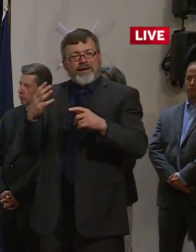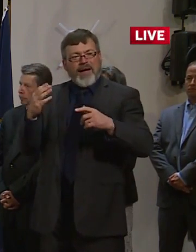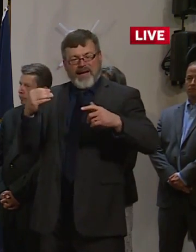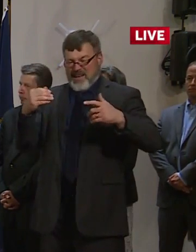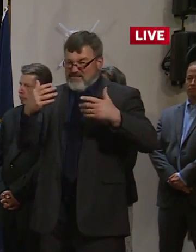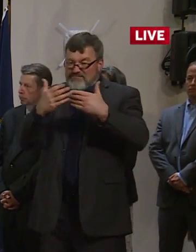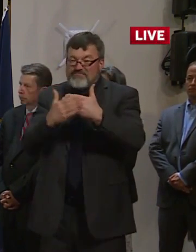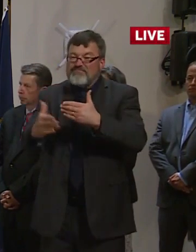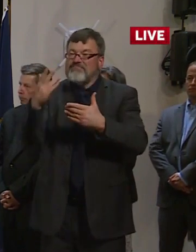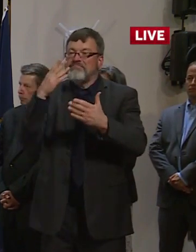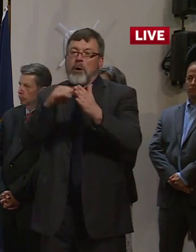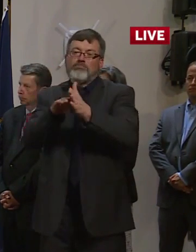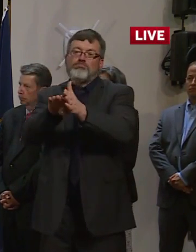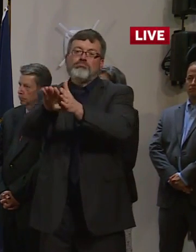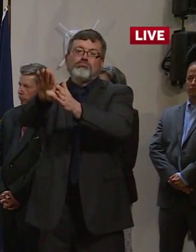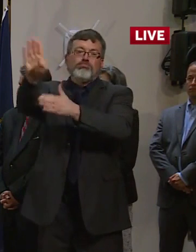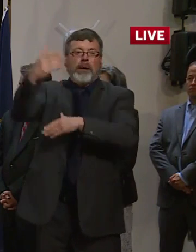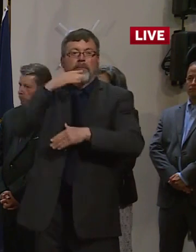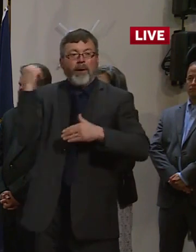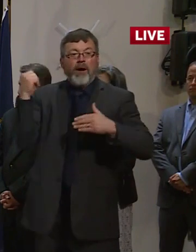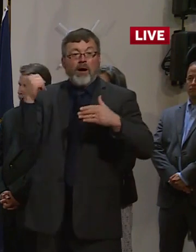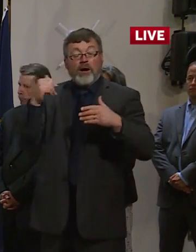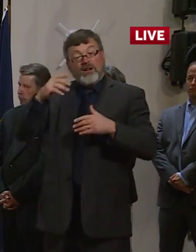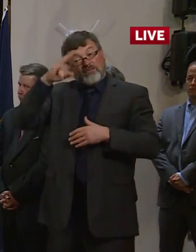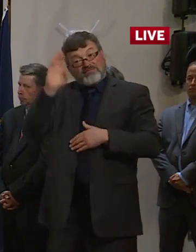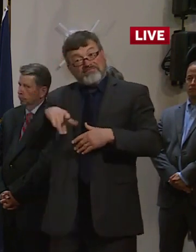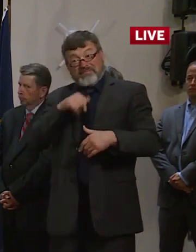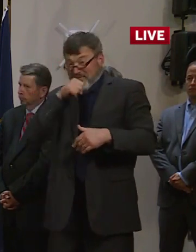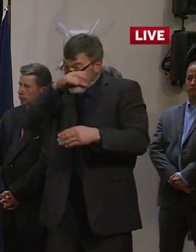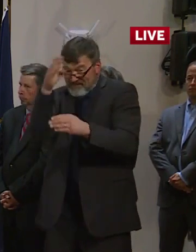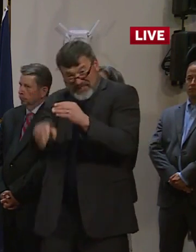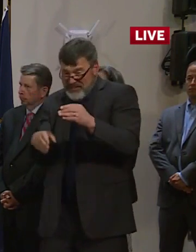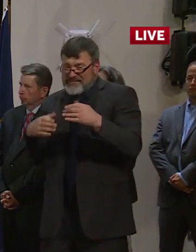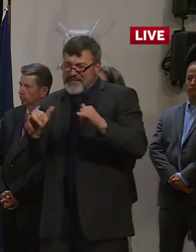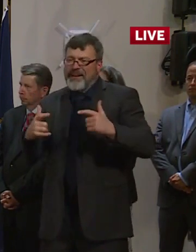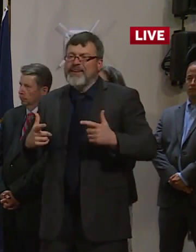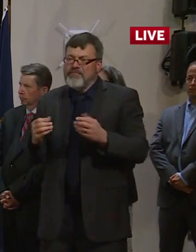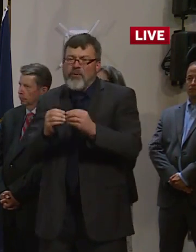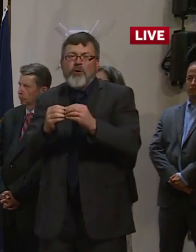AND THE WORK WE WLIL DO TOGETHER TO RECOVER STRONGER THAN EVER BEFORE.